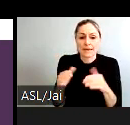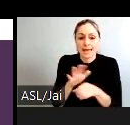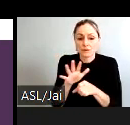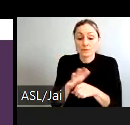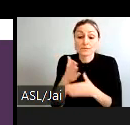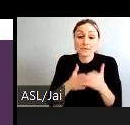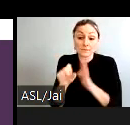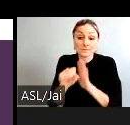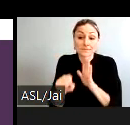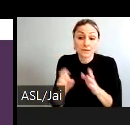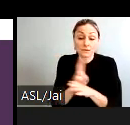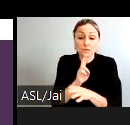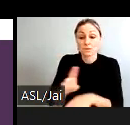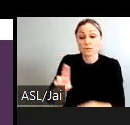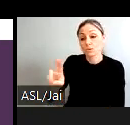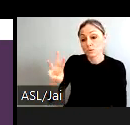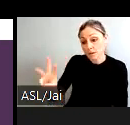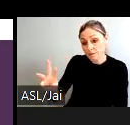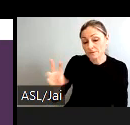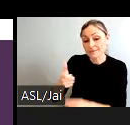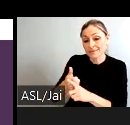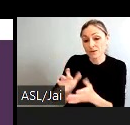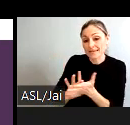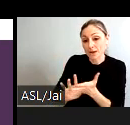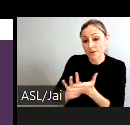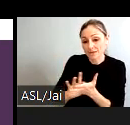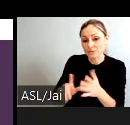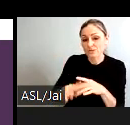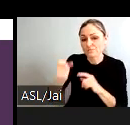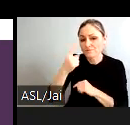use UW self-sufficiency calculator to understand how they can support clients.